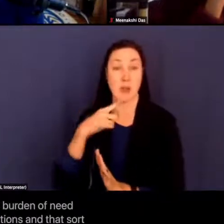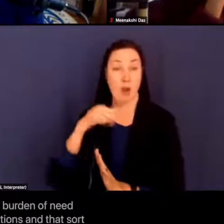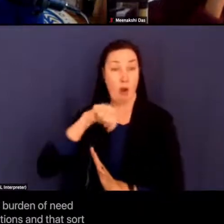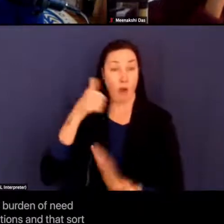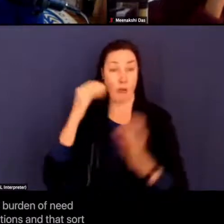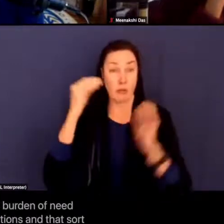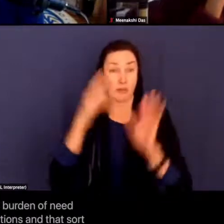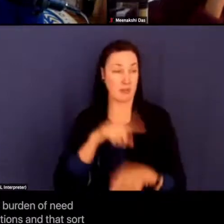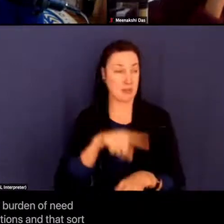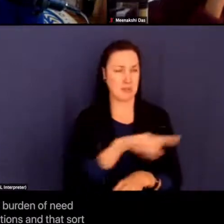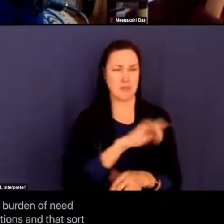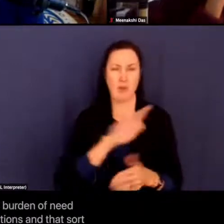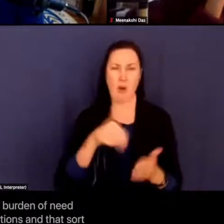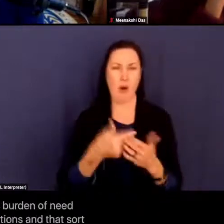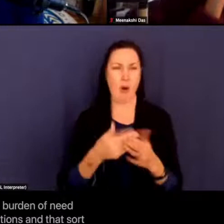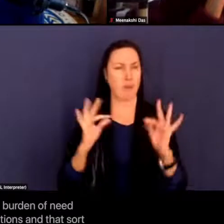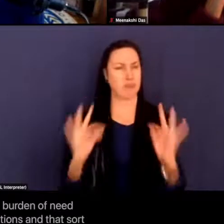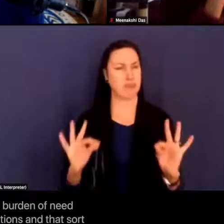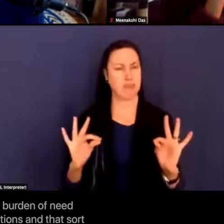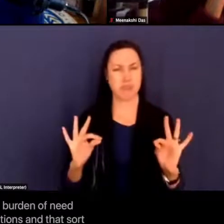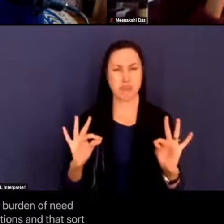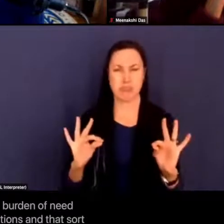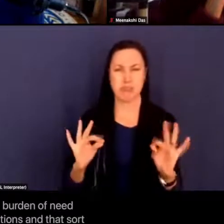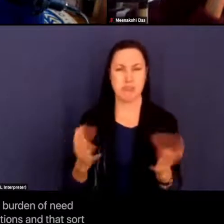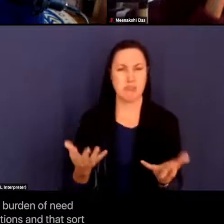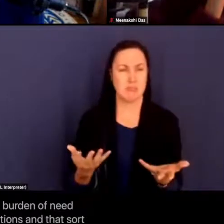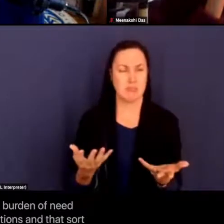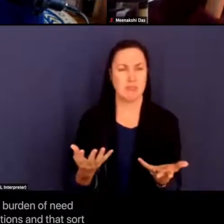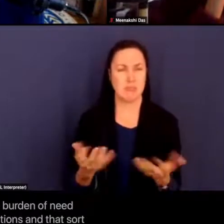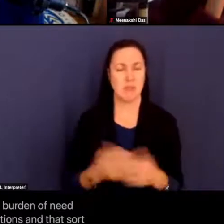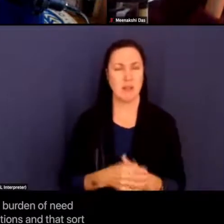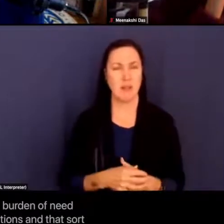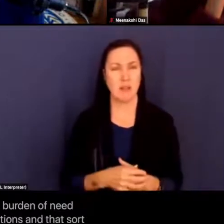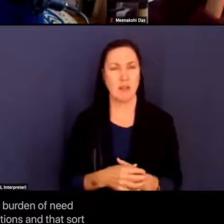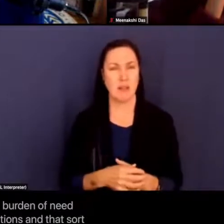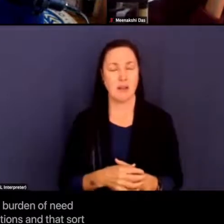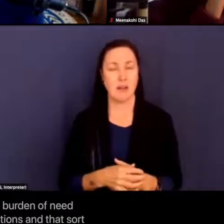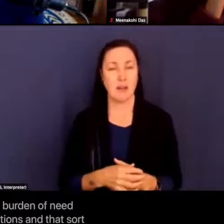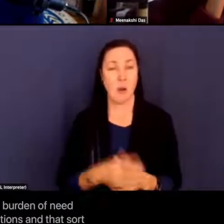were super accommodating and again it was more me telling them not to worry about what the